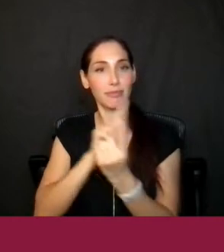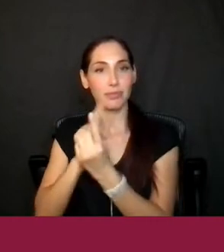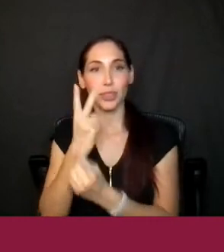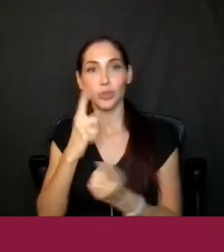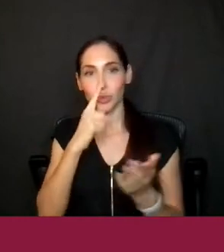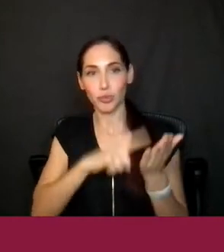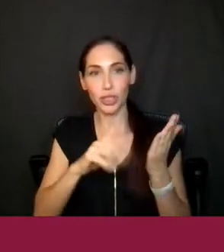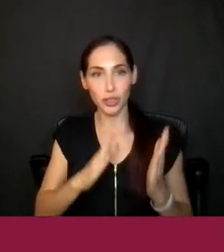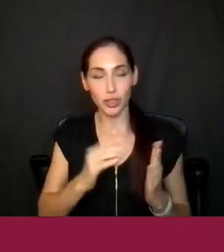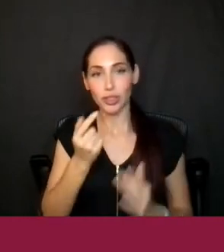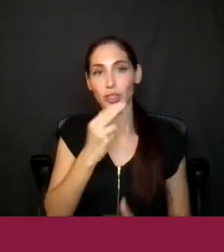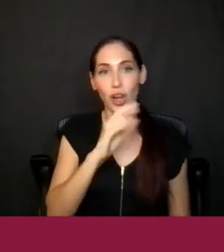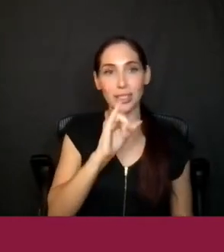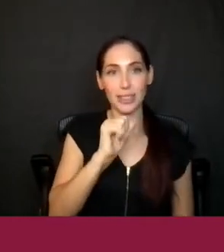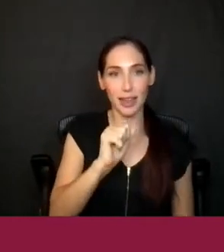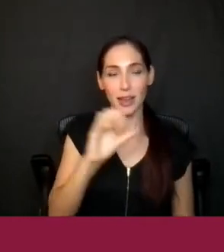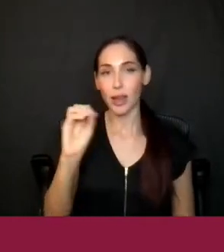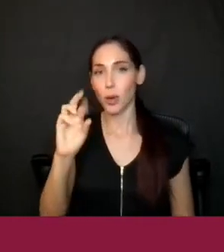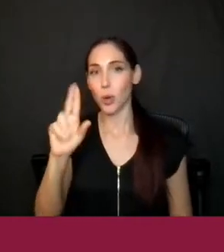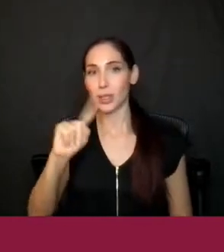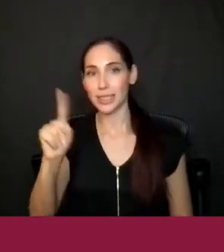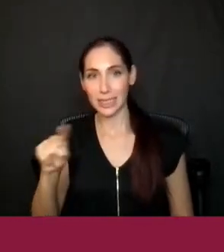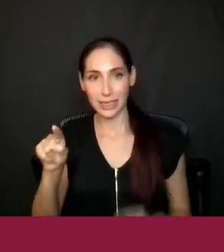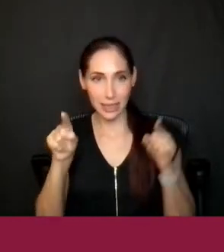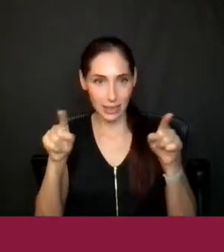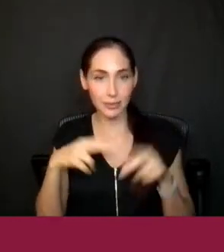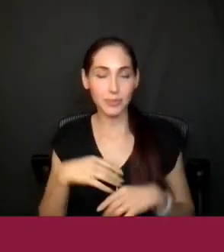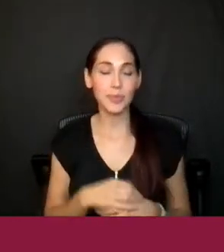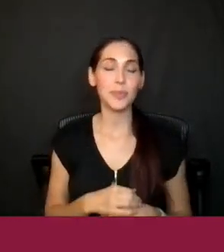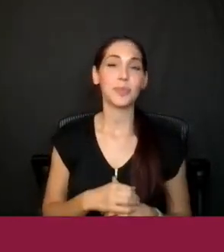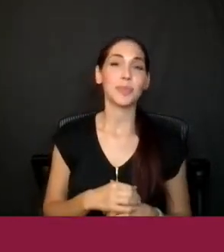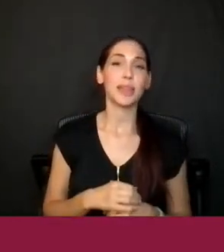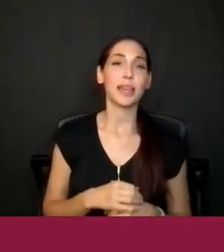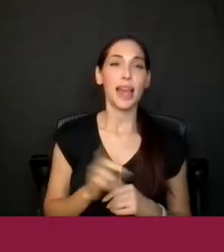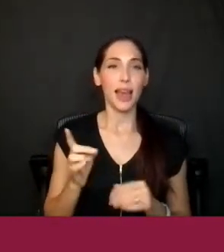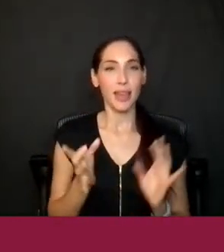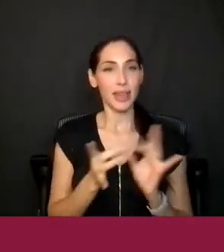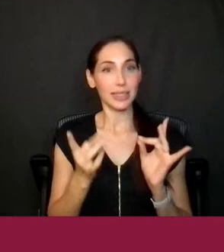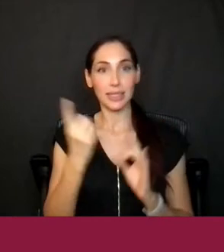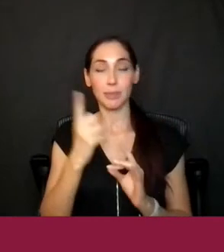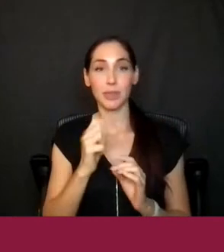Ortiz, were their names. And they said something so profound, I never forgot